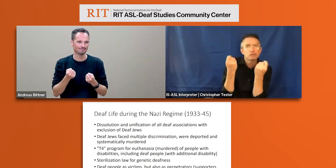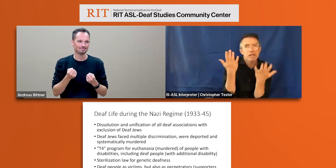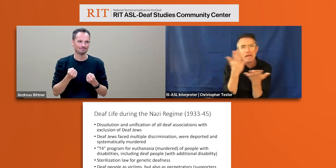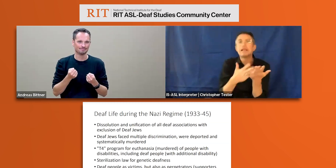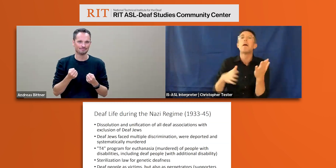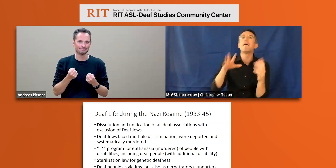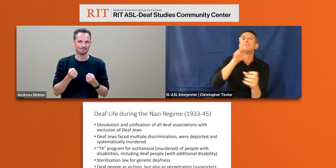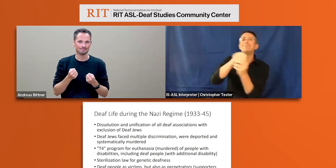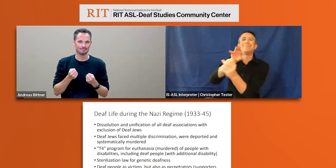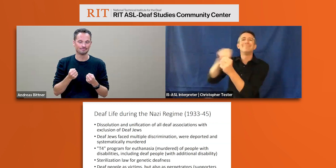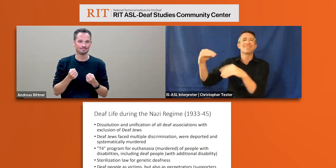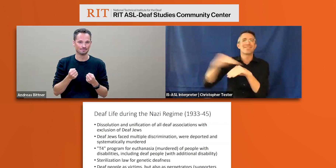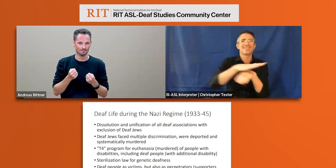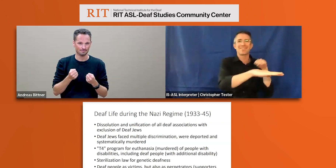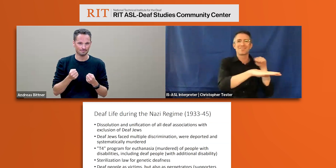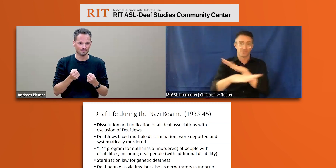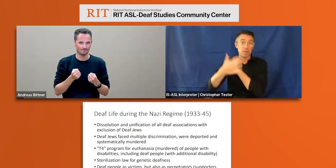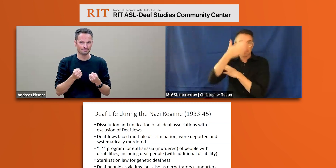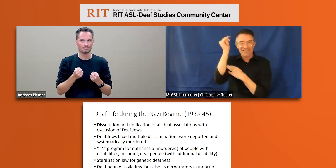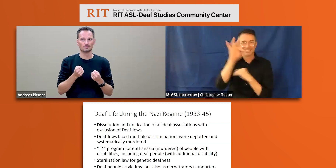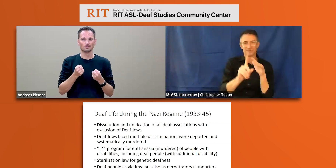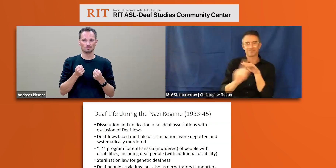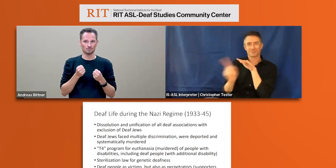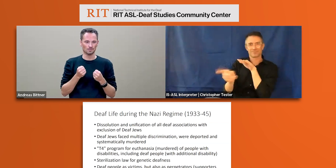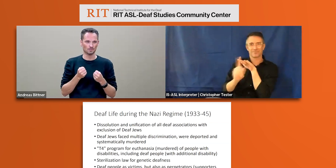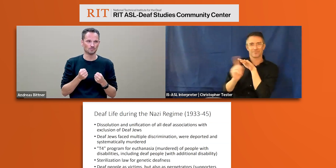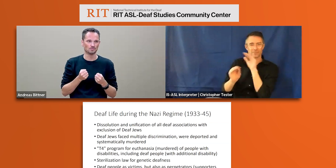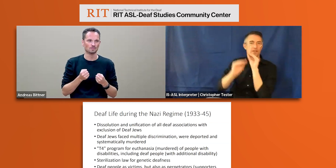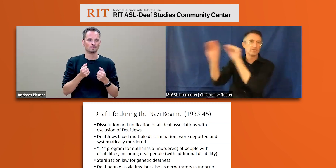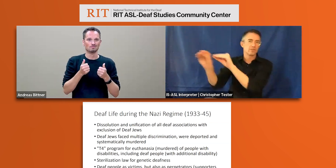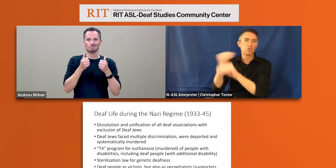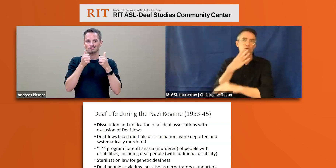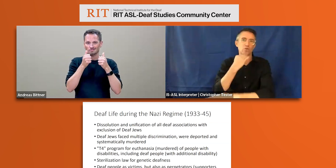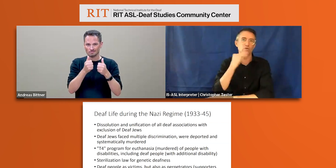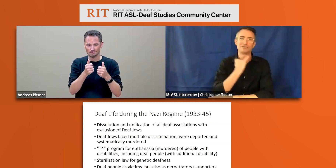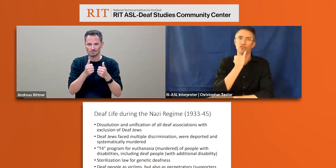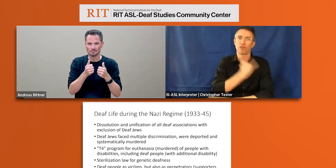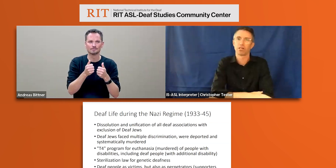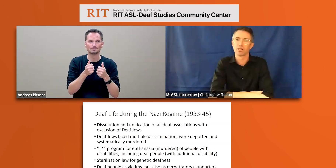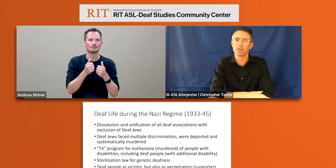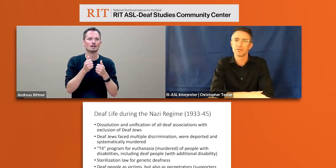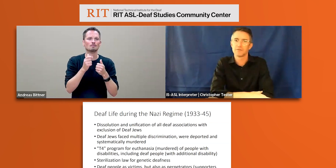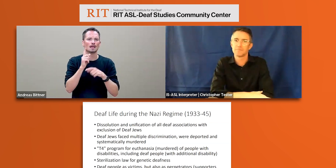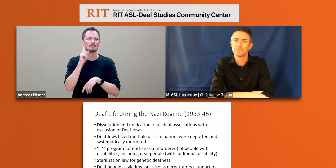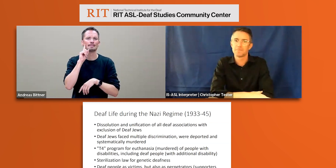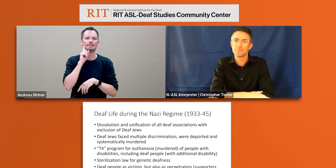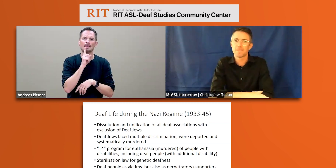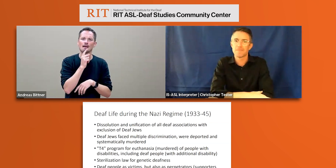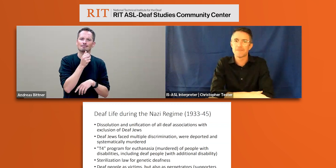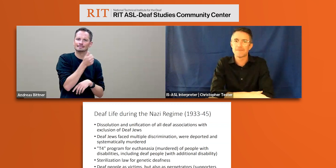Israeli sign and German sign are very similar because of that refugee situation.